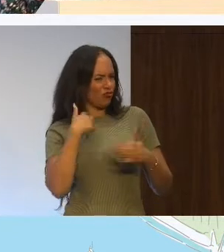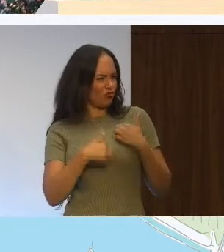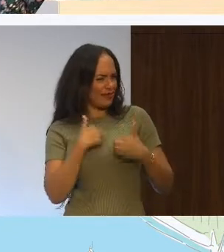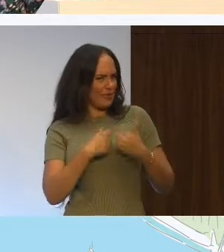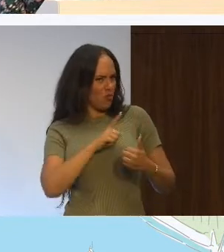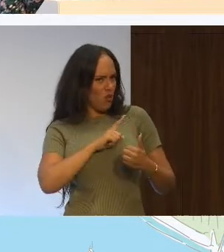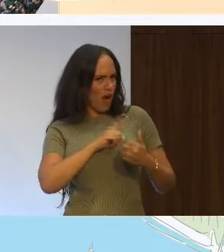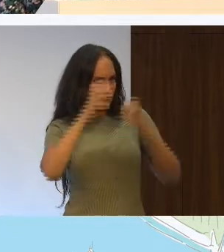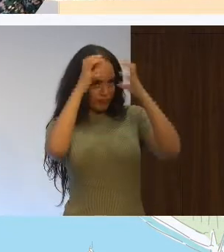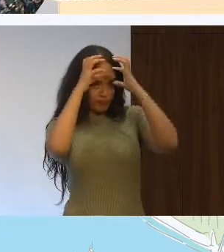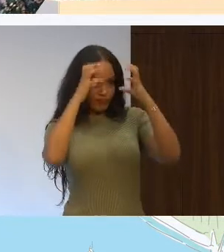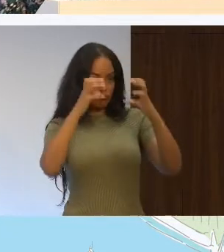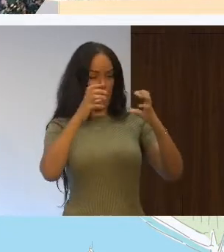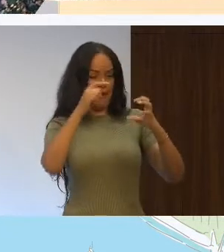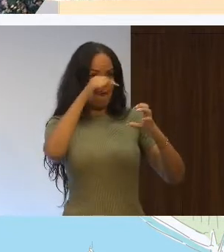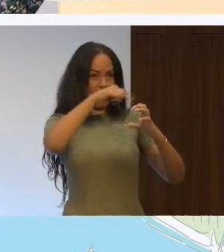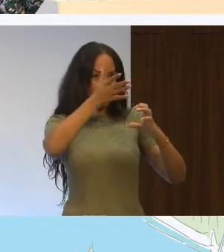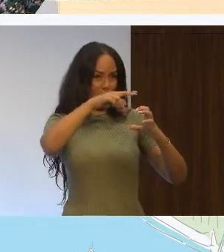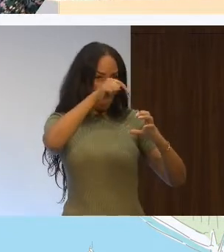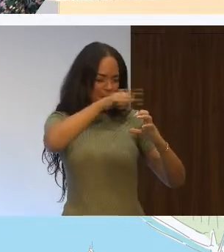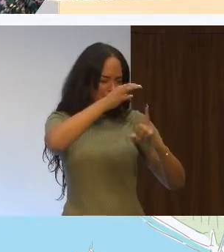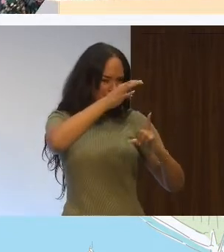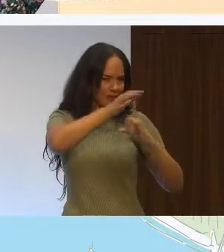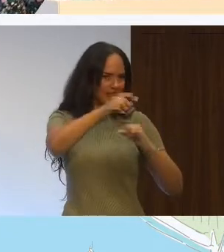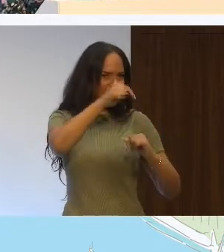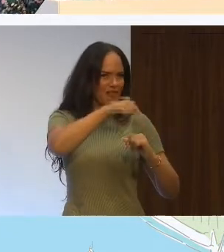one of the most reliable and consistent symptoms in this phase of migraine.